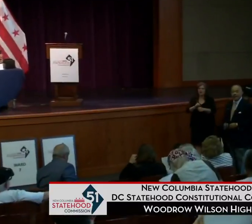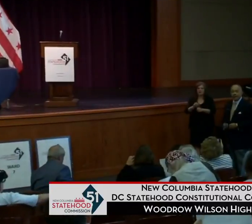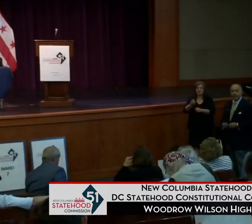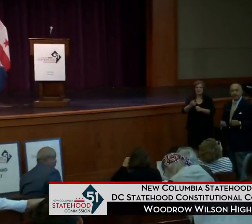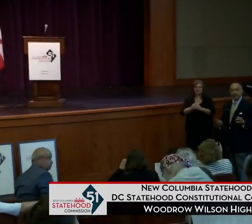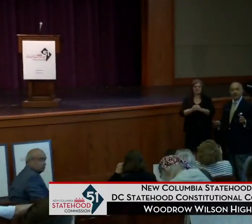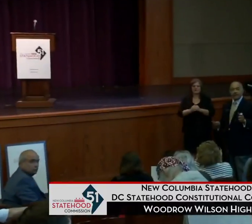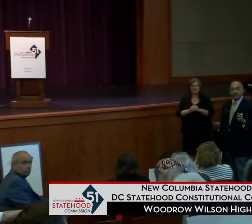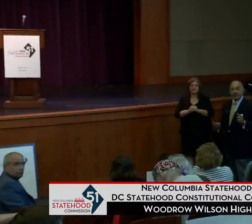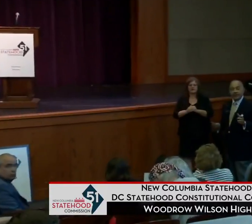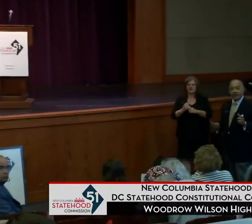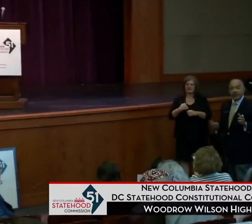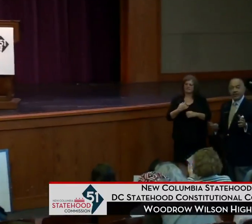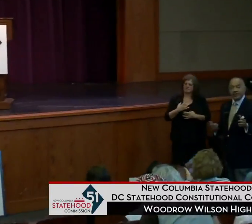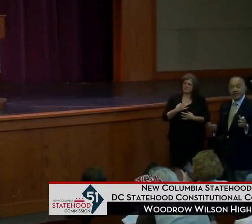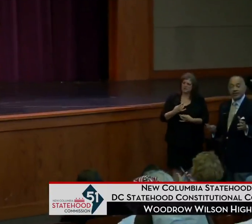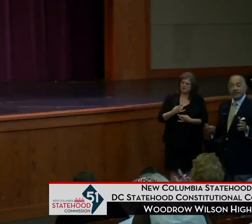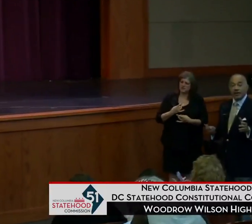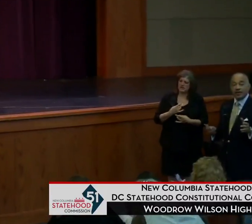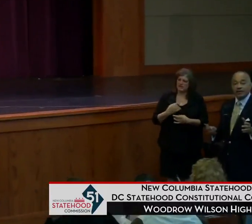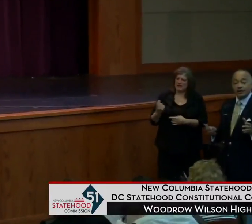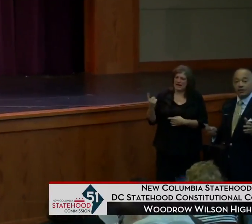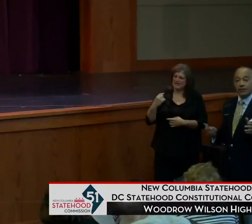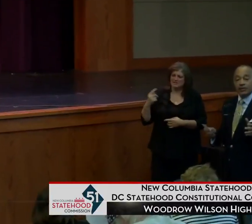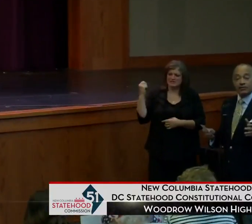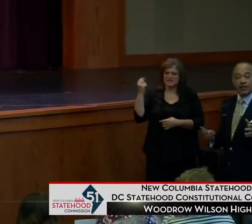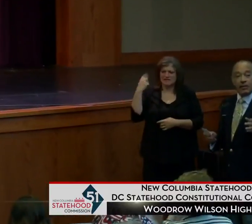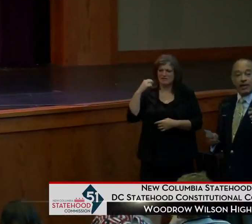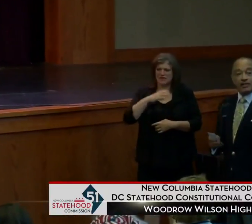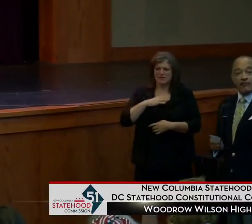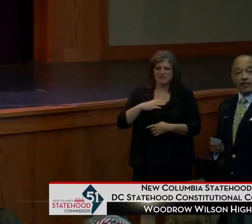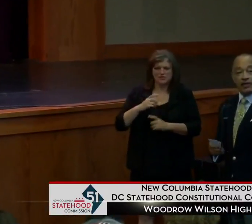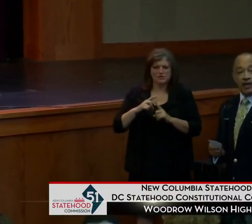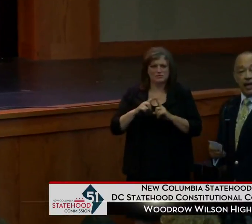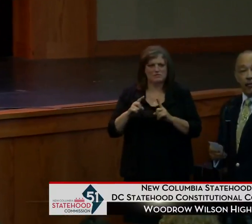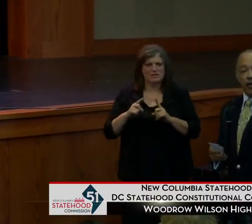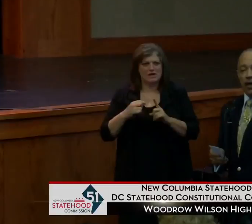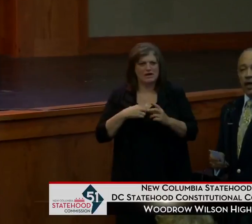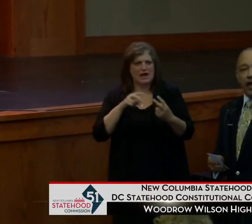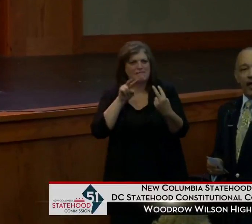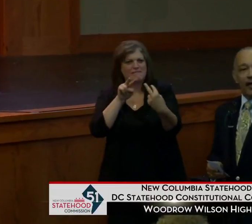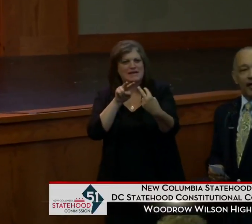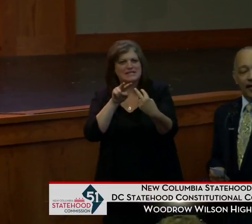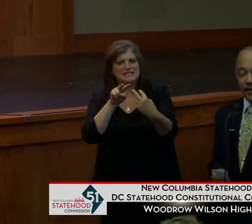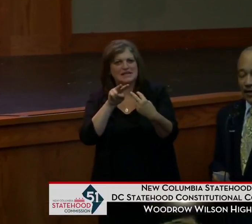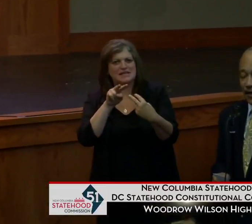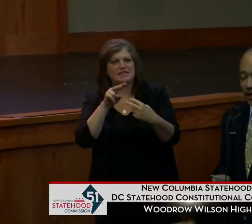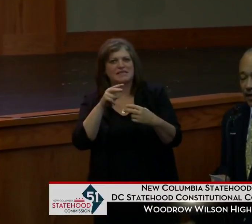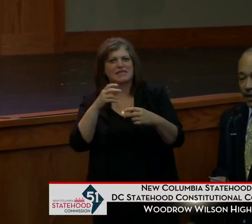I FIND IT INTERESTING THAT I'VE BEEN ASKED TO TESTIFY TO THE COMMISSION, BUT I'M ASKED TO FACE THE CAMERA. FACE THE CAMERA.